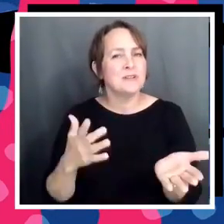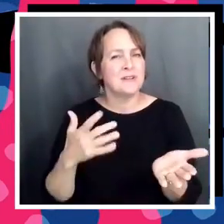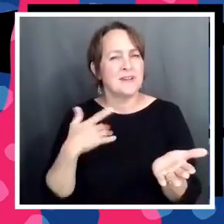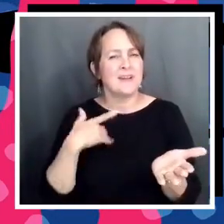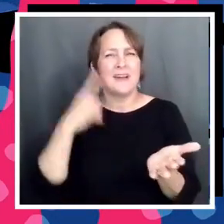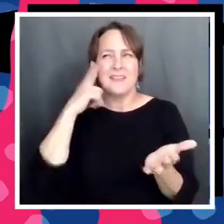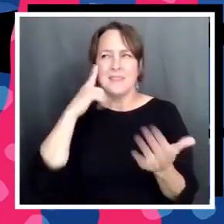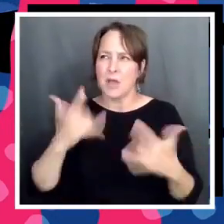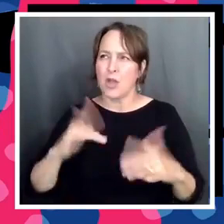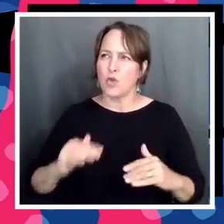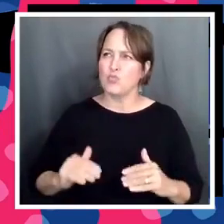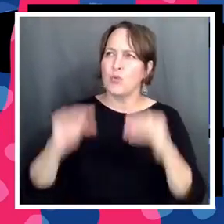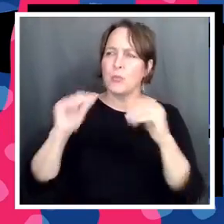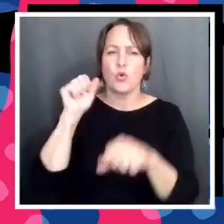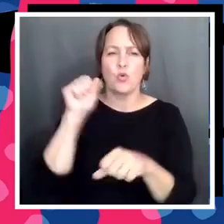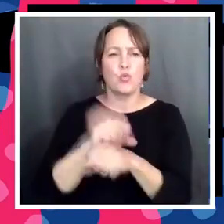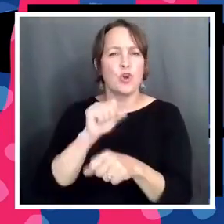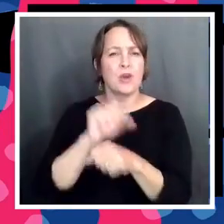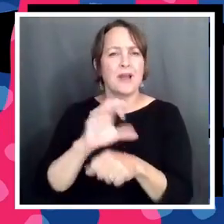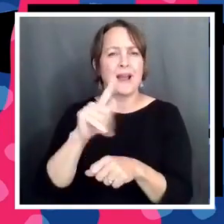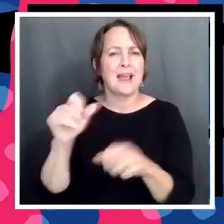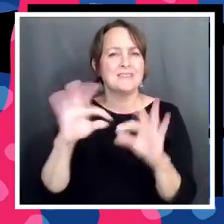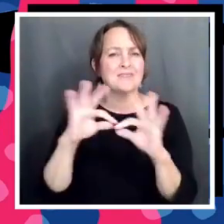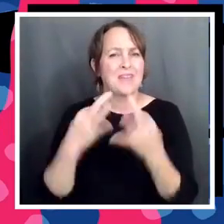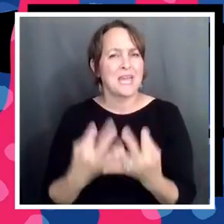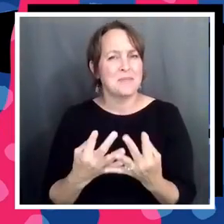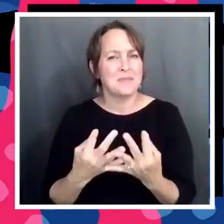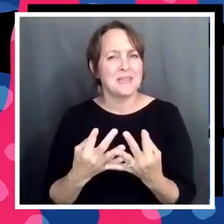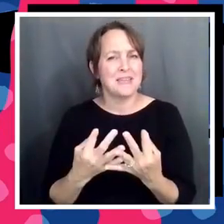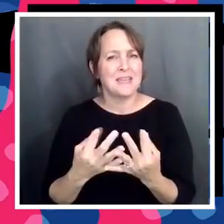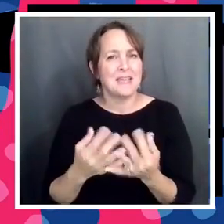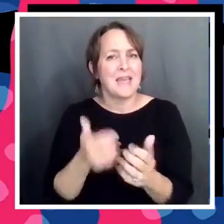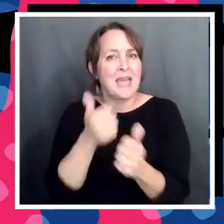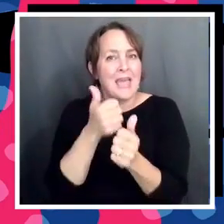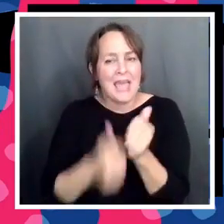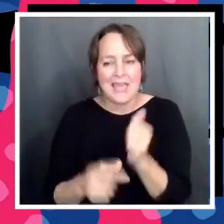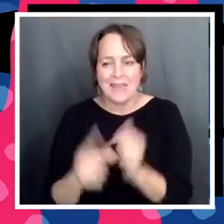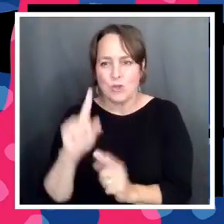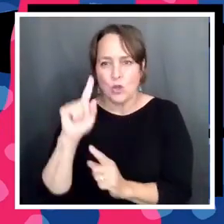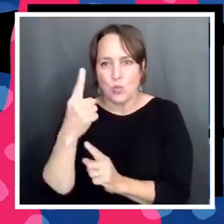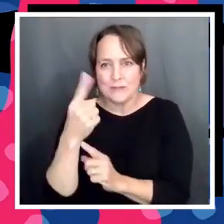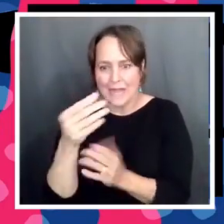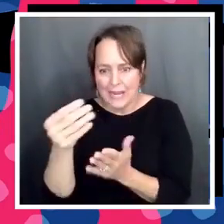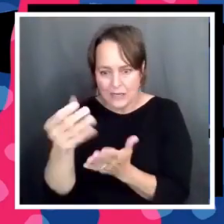MY DAD FROM A FAMILY OF FIVE.